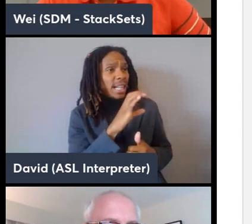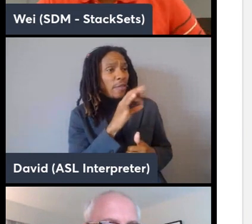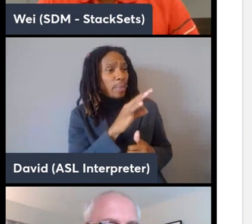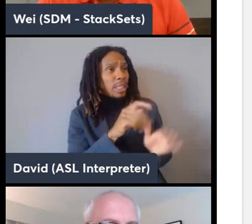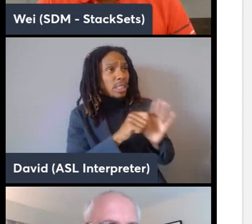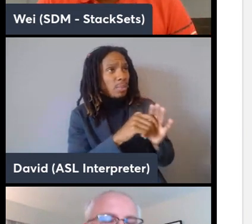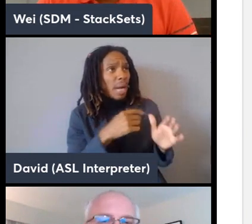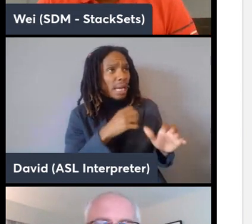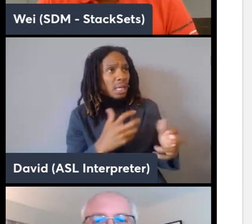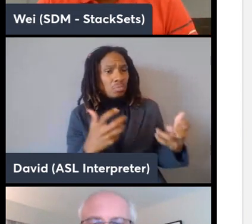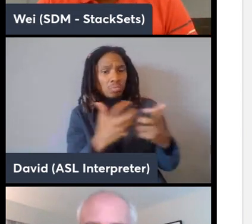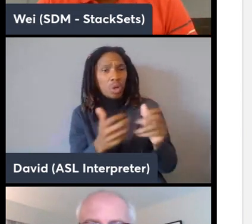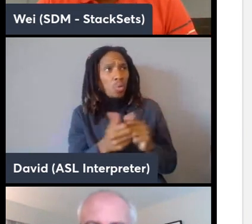Yes, exactly. - Yeah, all right.